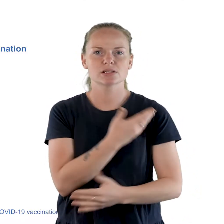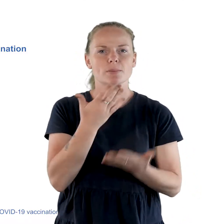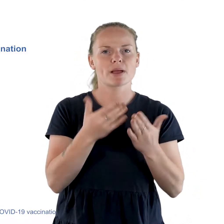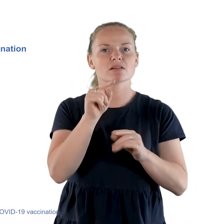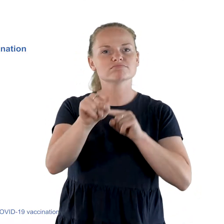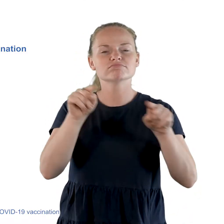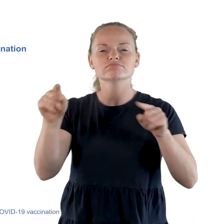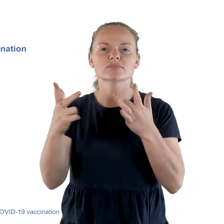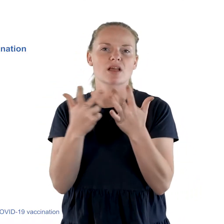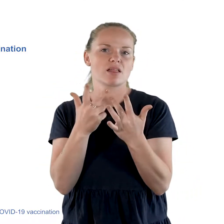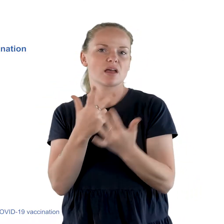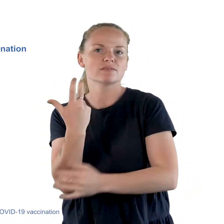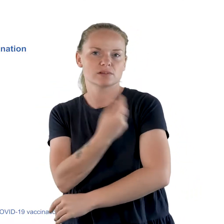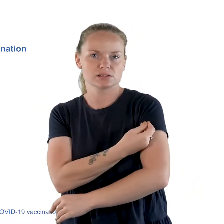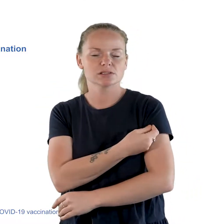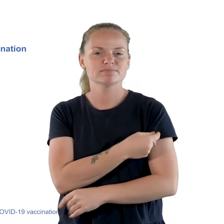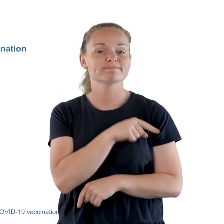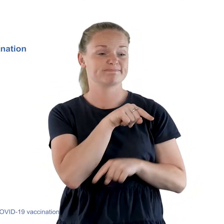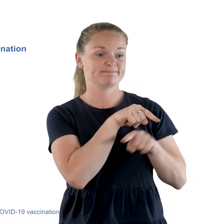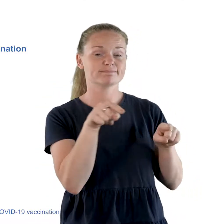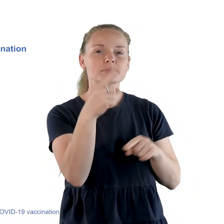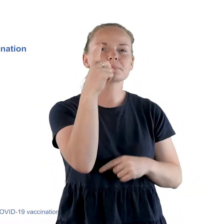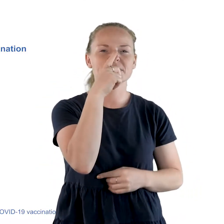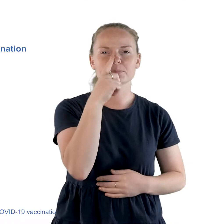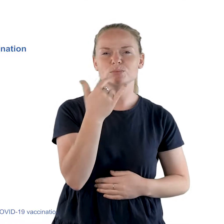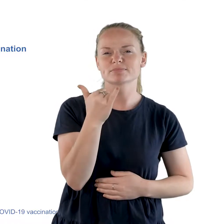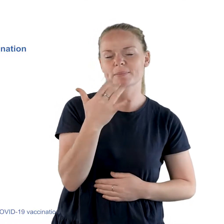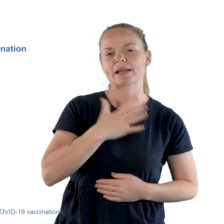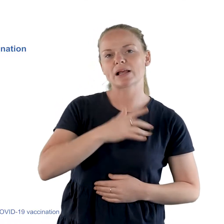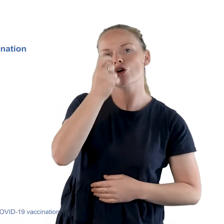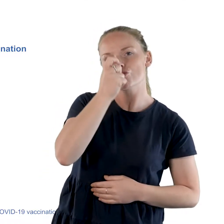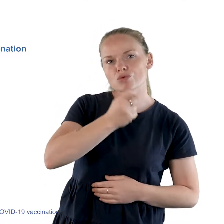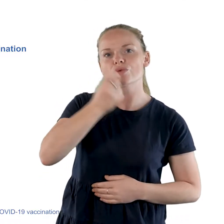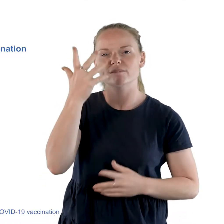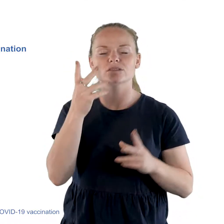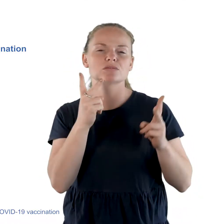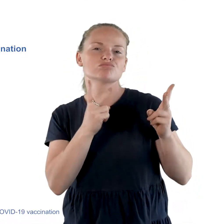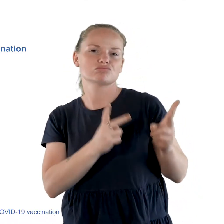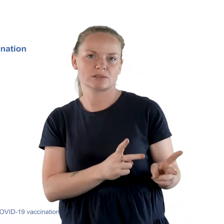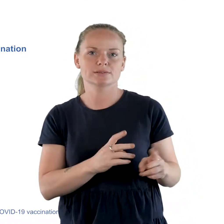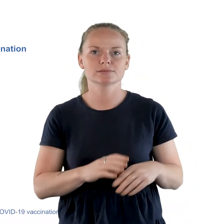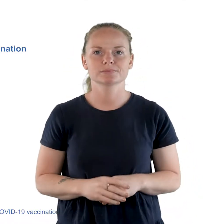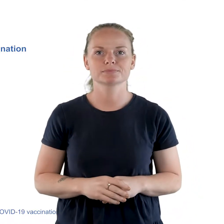compared to other vaccines and may require time away from normal activities.